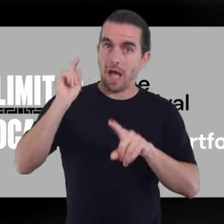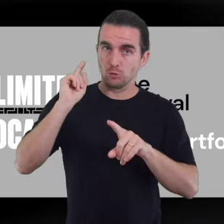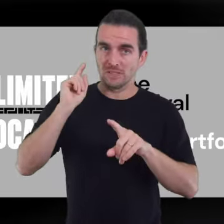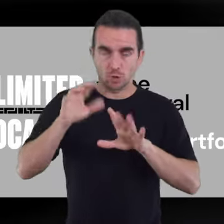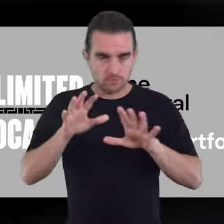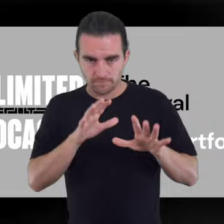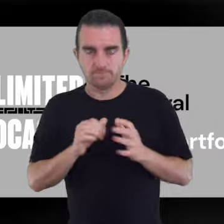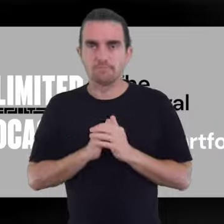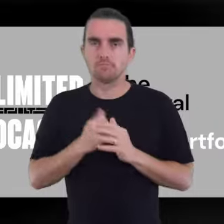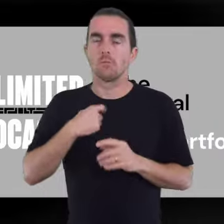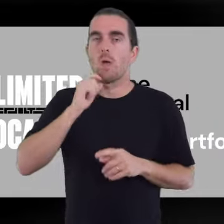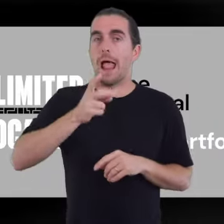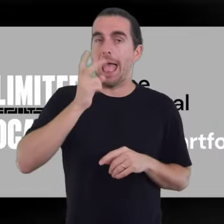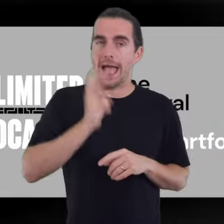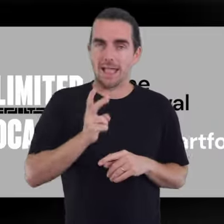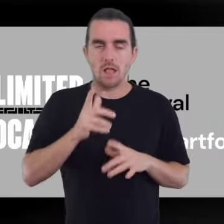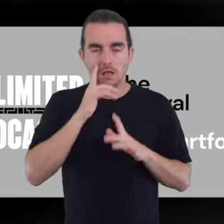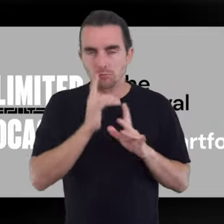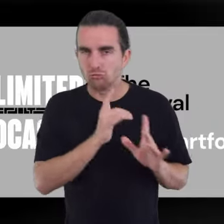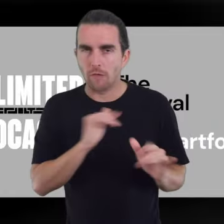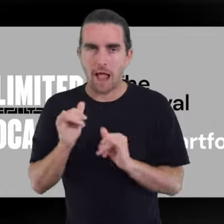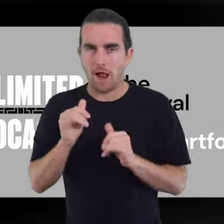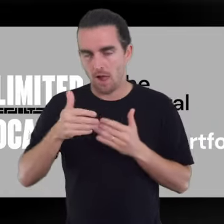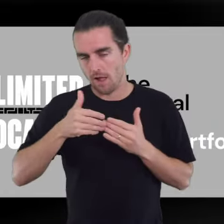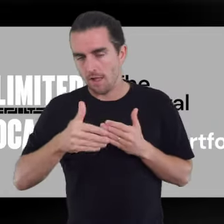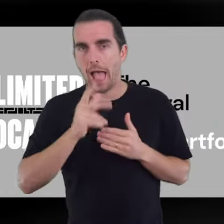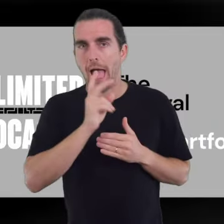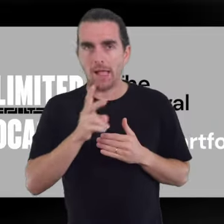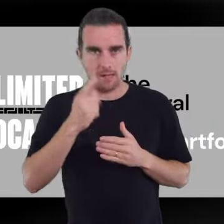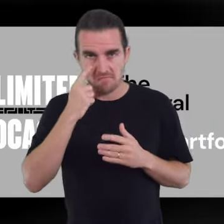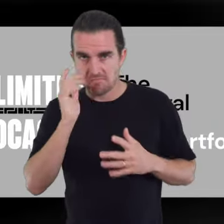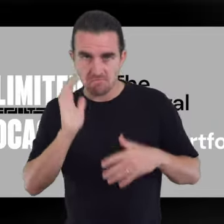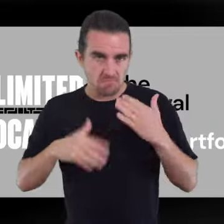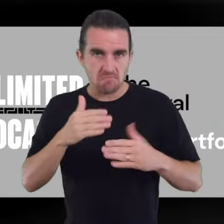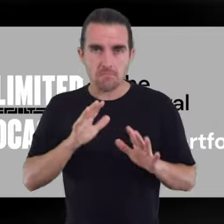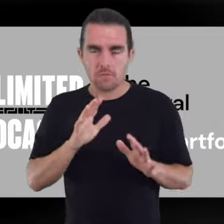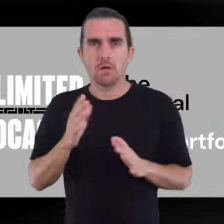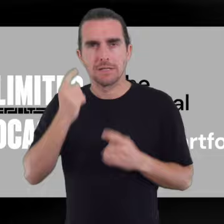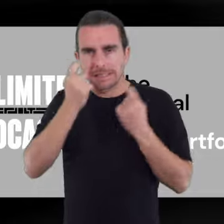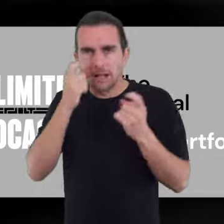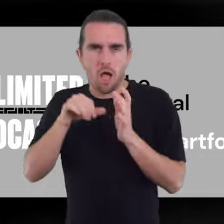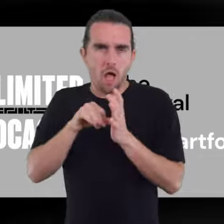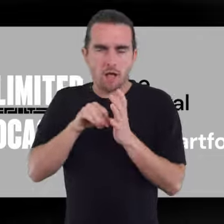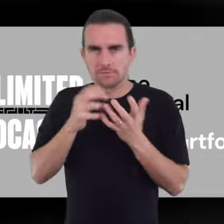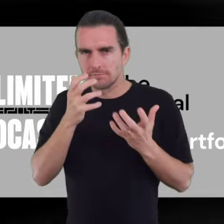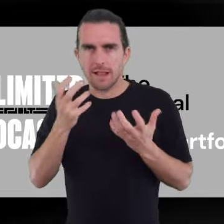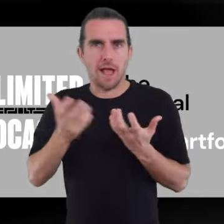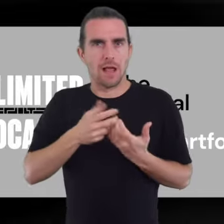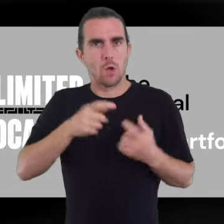at that piece of work, because we kind of did it last year, and we're re-trialing it again. We're just trying really hard to think about